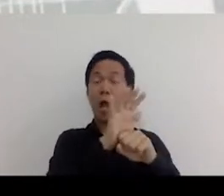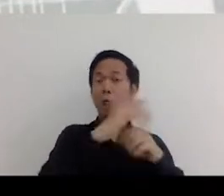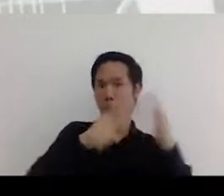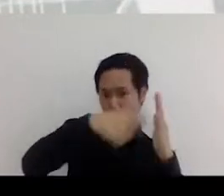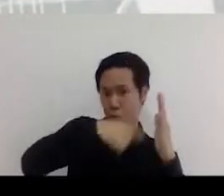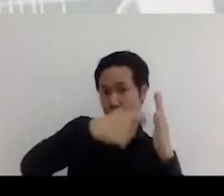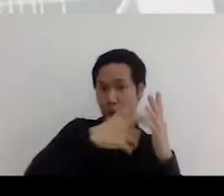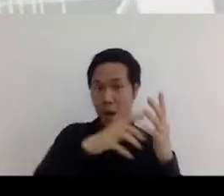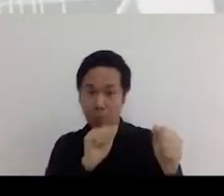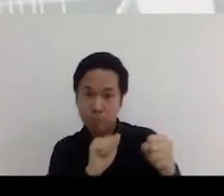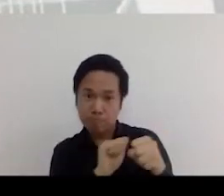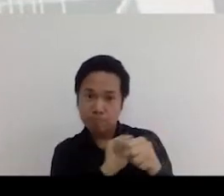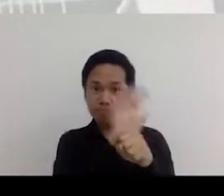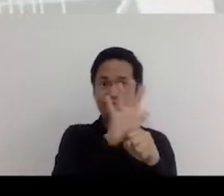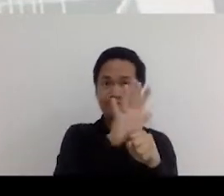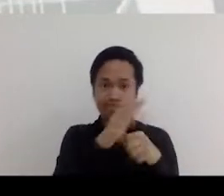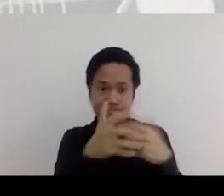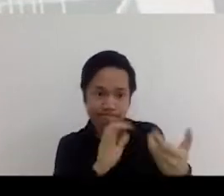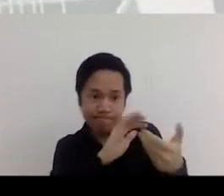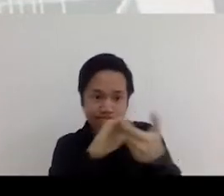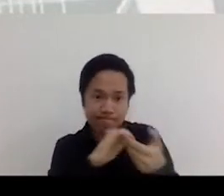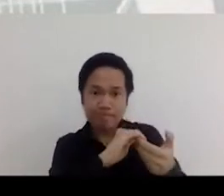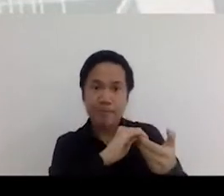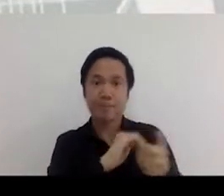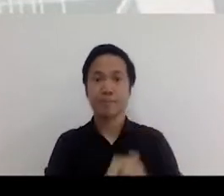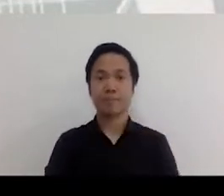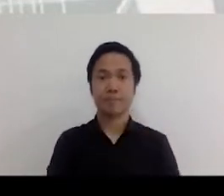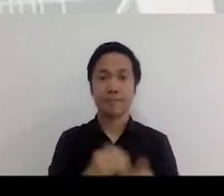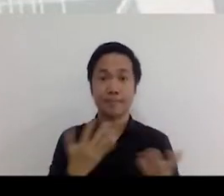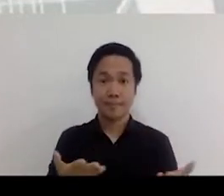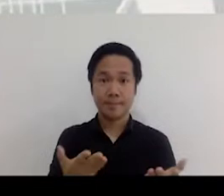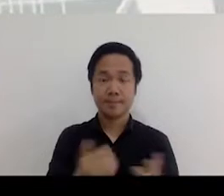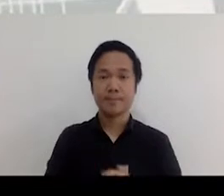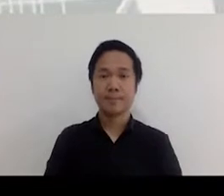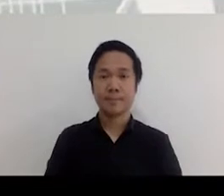She was Team Lead and Chief Access Auditor of Accessible India campaign.